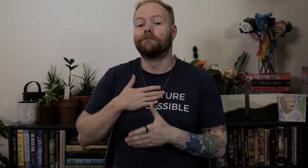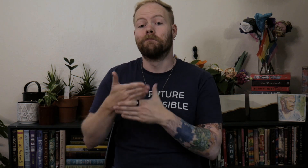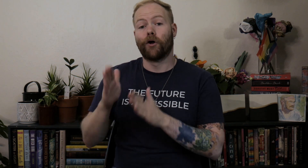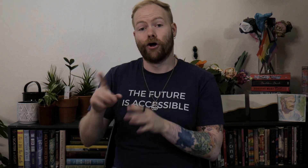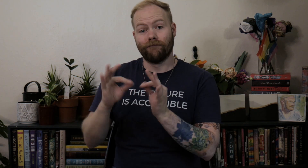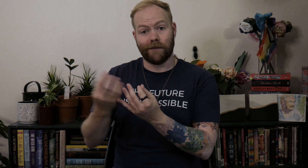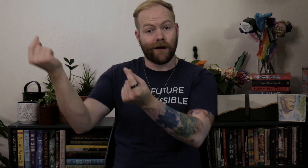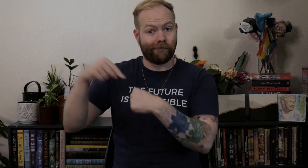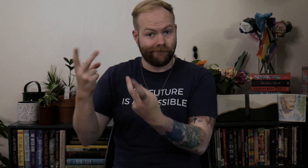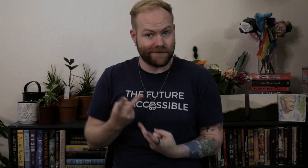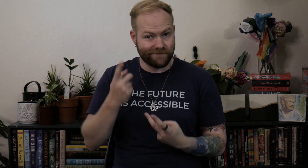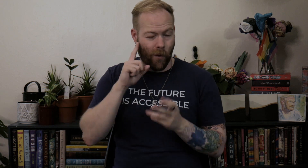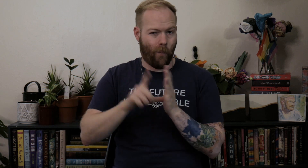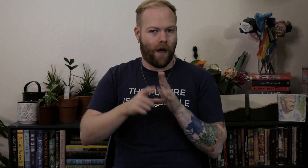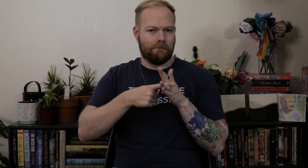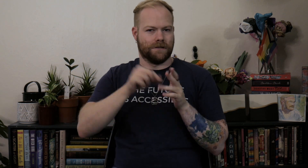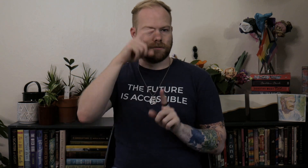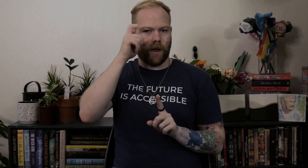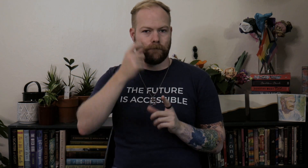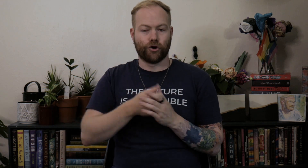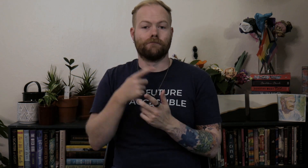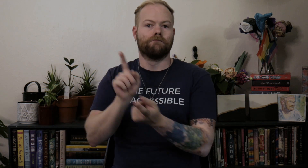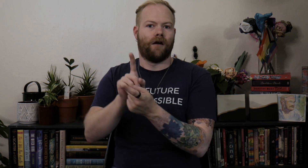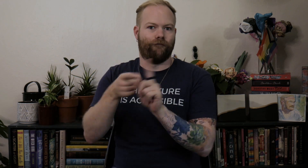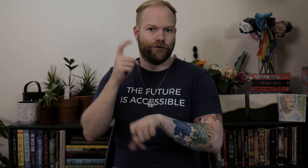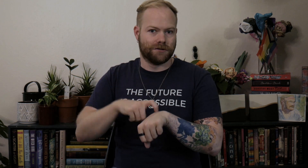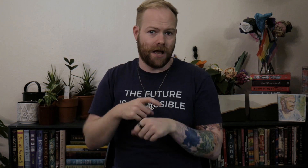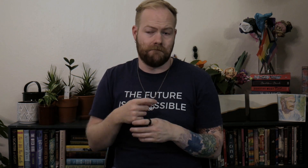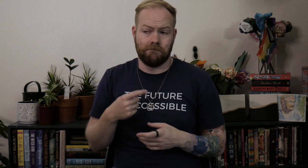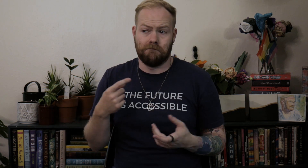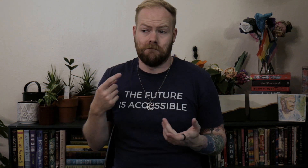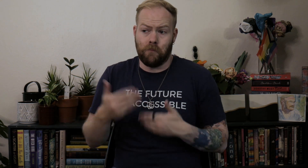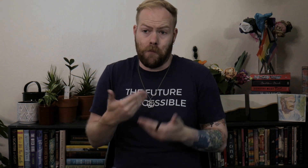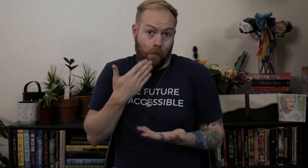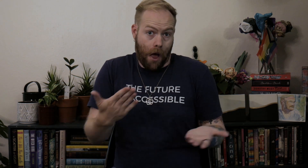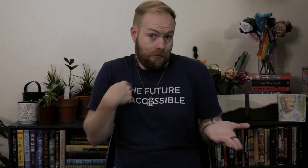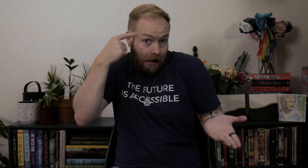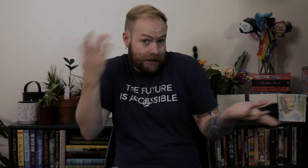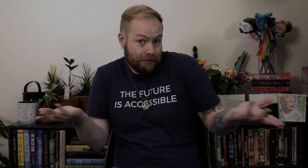My partner’s family came visiting for a while at the start of summer, and I met them for the first time. It went well, I think!